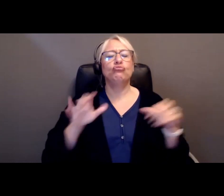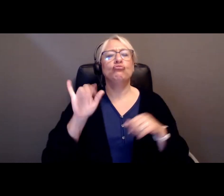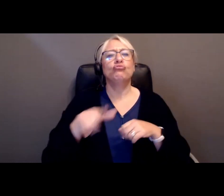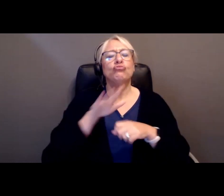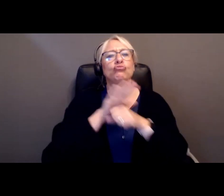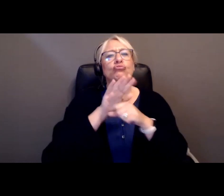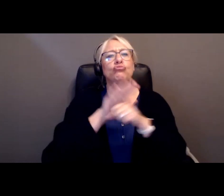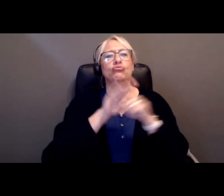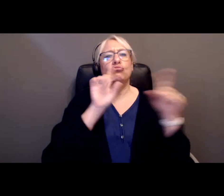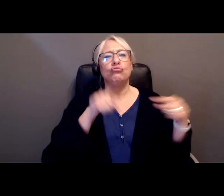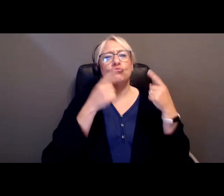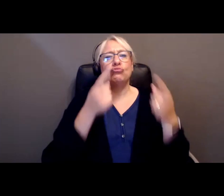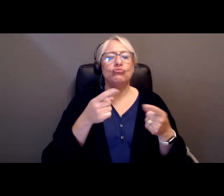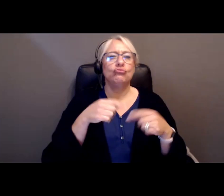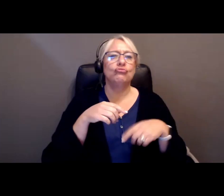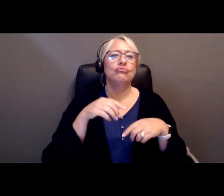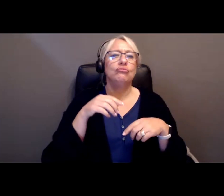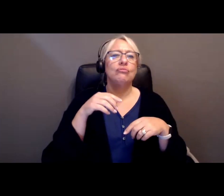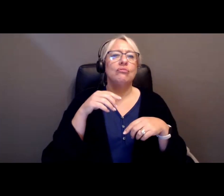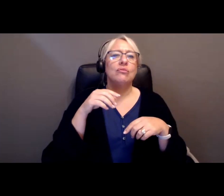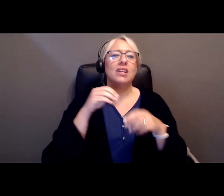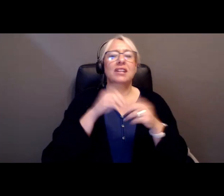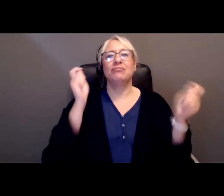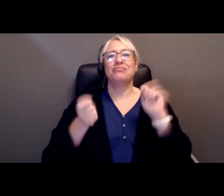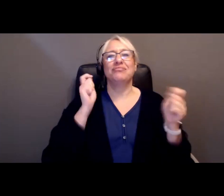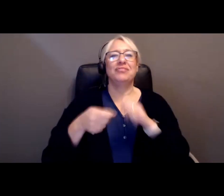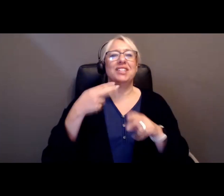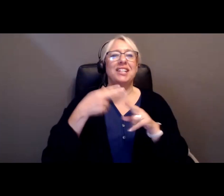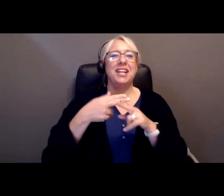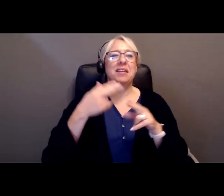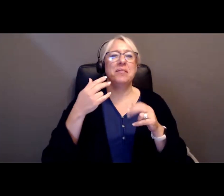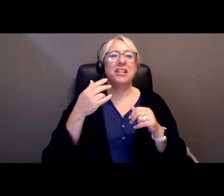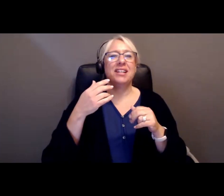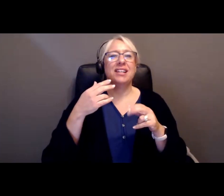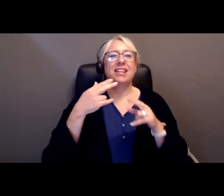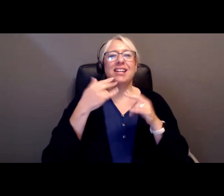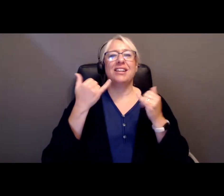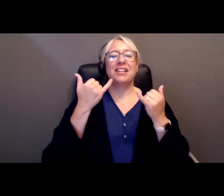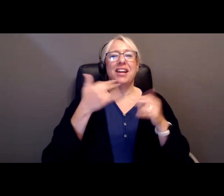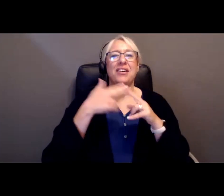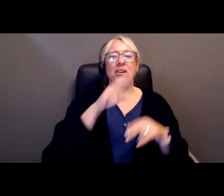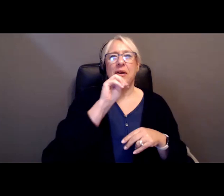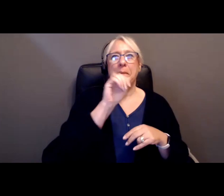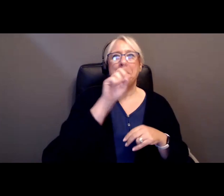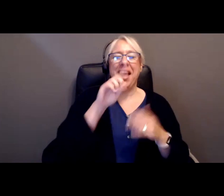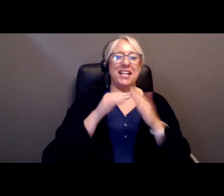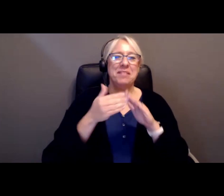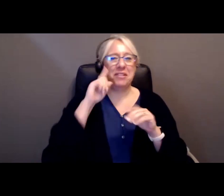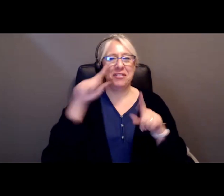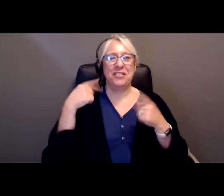ever changing named, currently Mad community, for about 30 years. I accept all the terminology